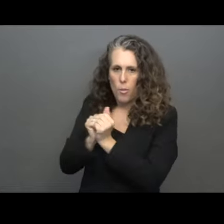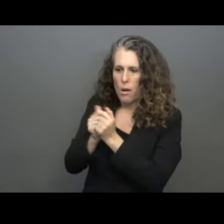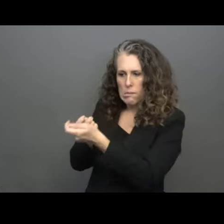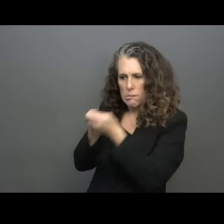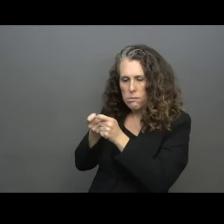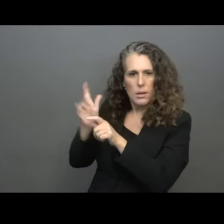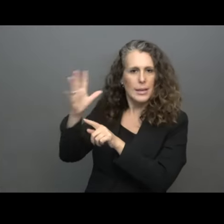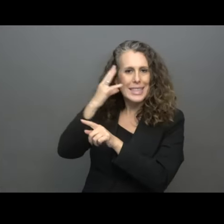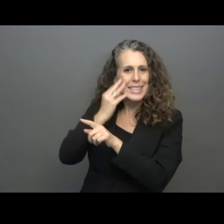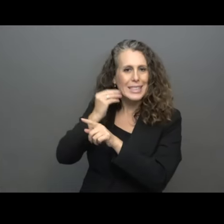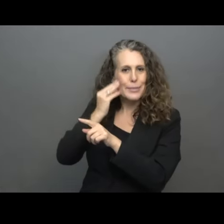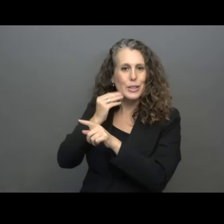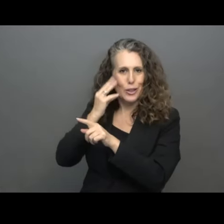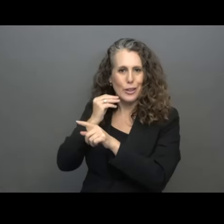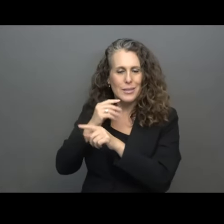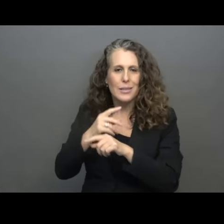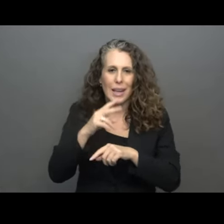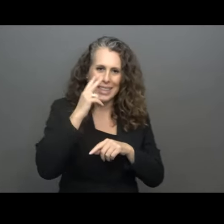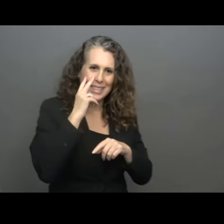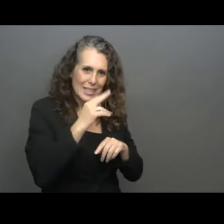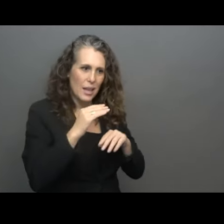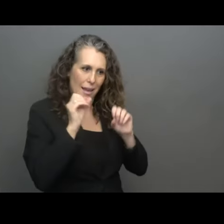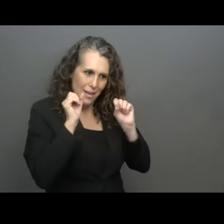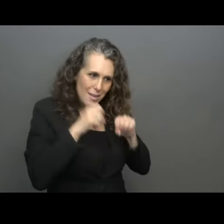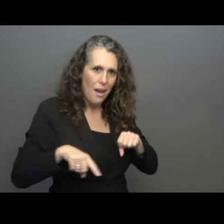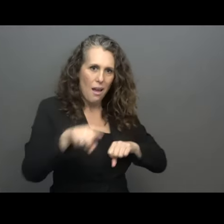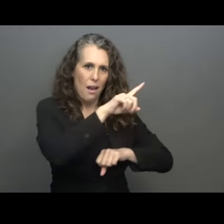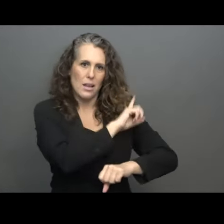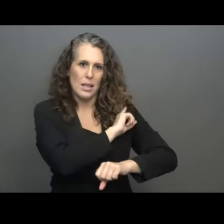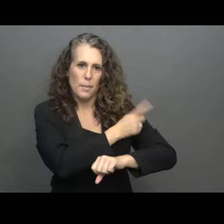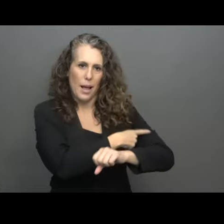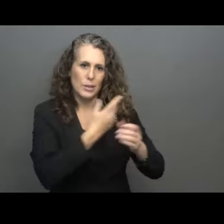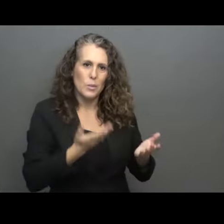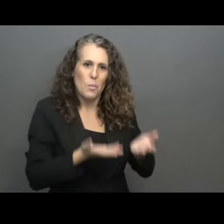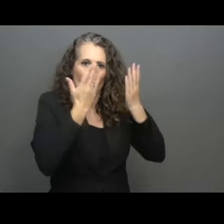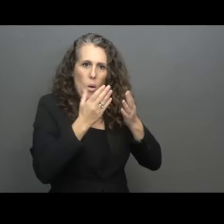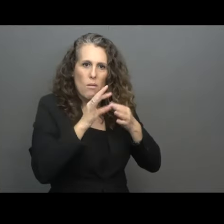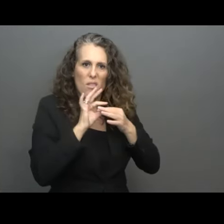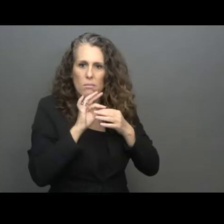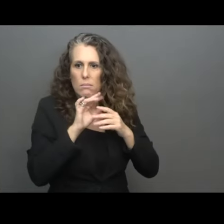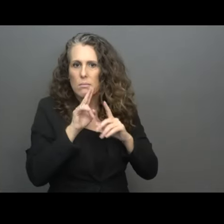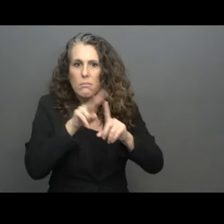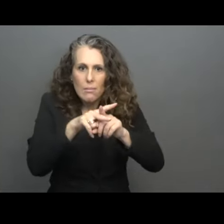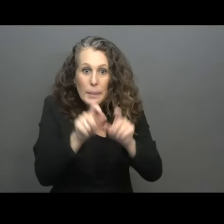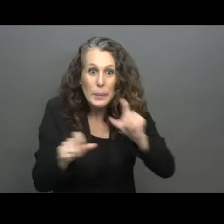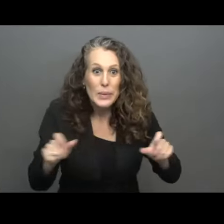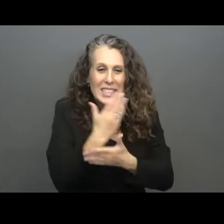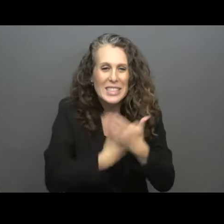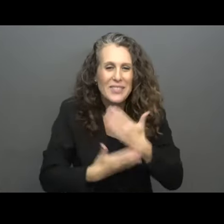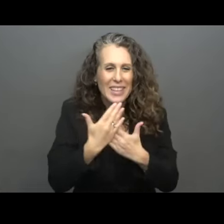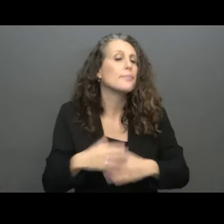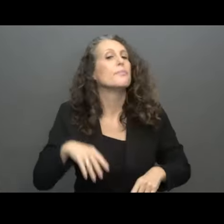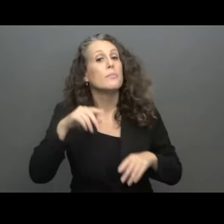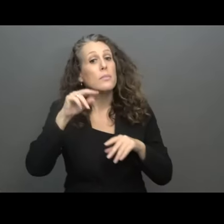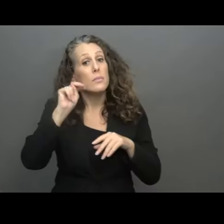fellow directors, you do not pray the person or situation don't get a permit to do the